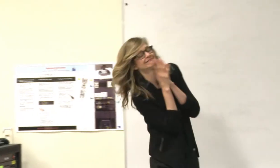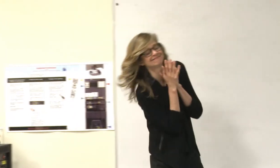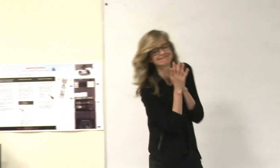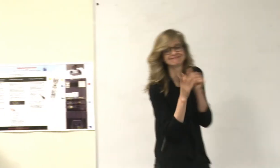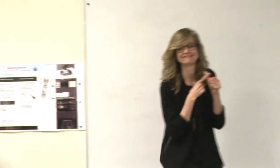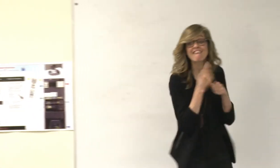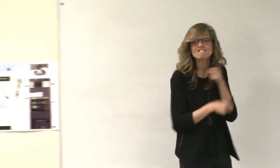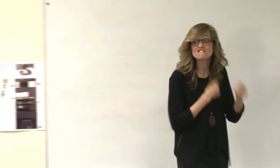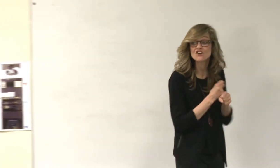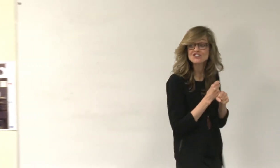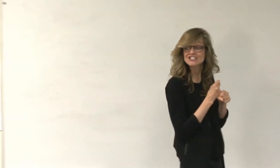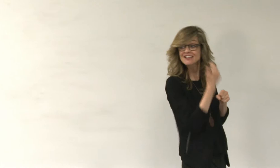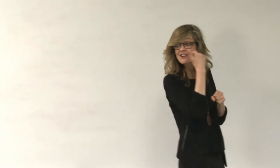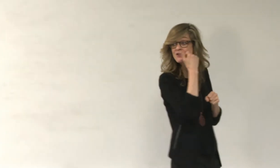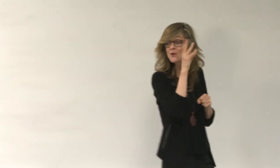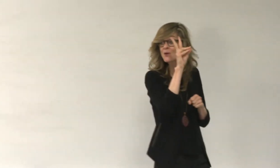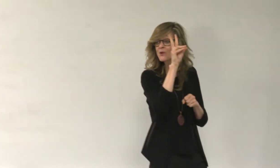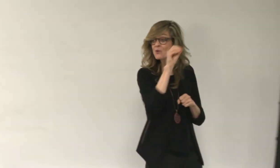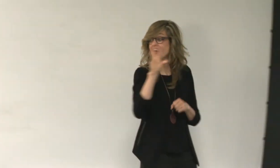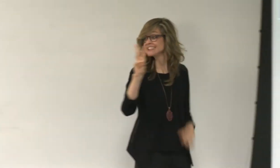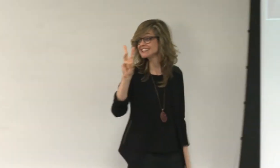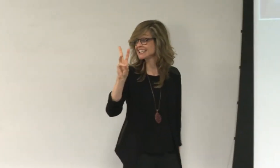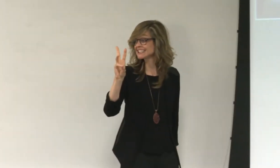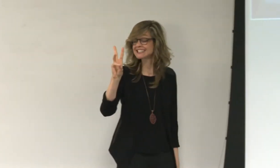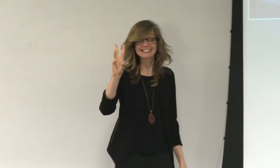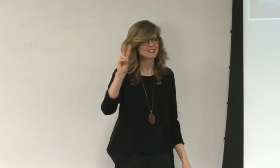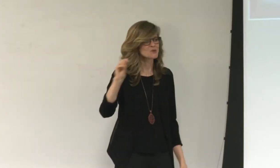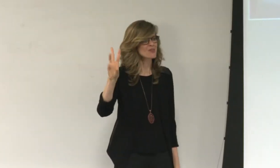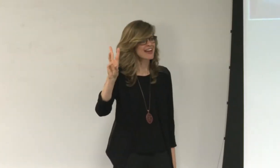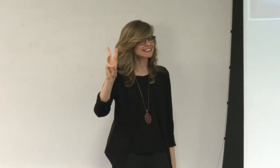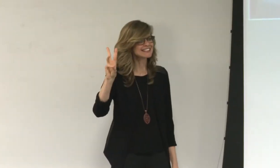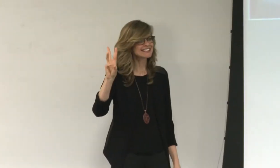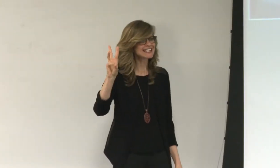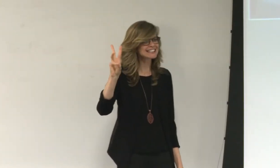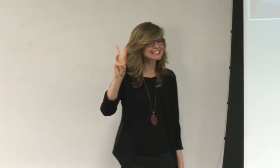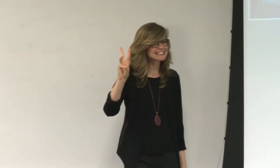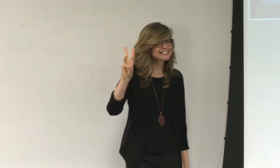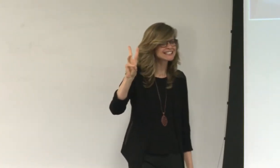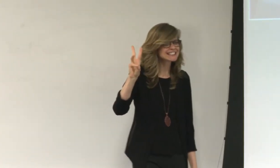OHH. MY FIRST YEAR. DO YOU REMEMBER IN 2006?